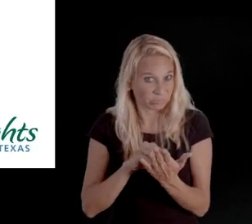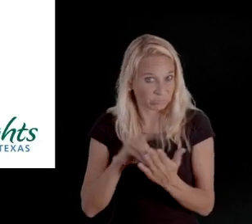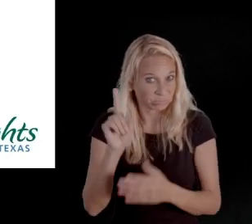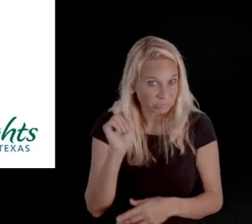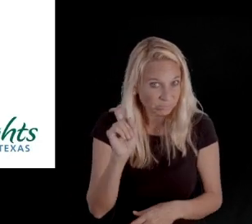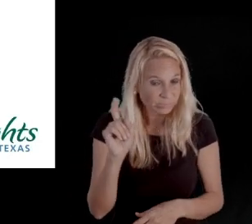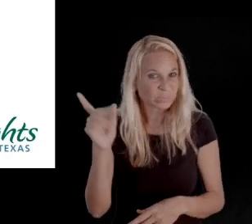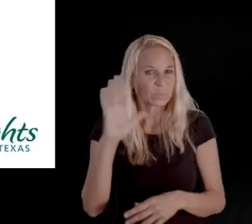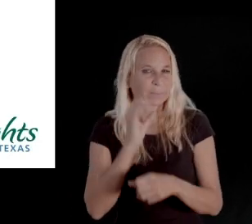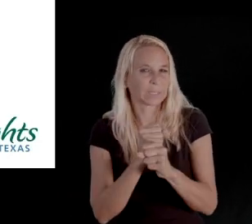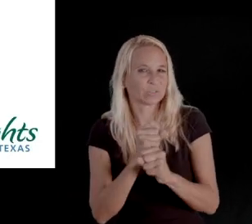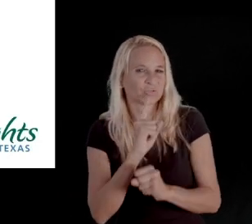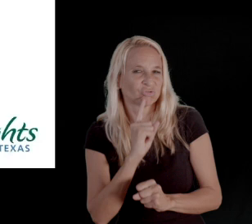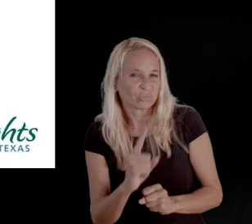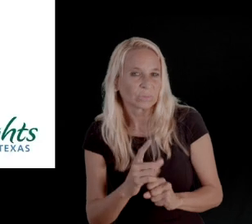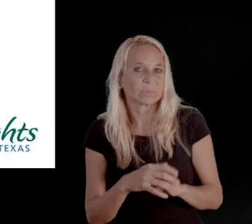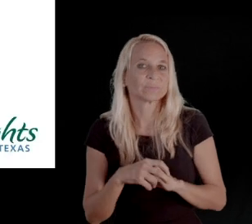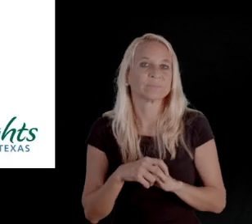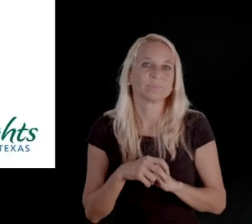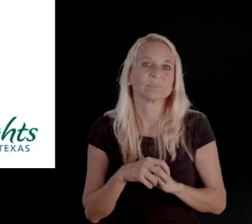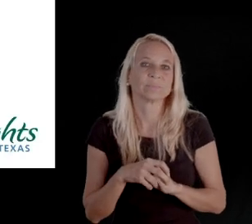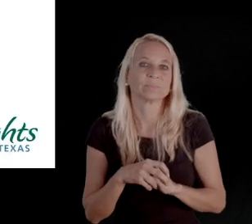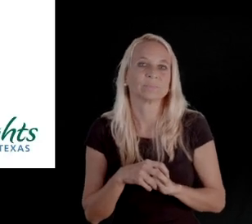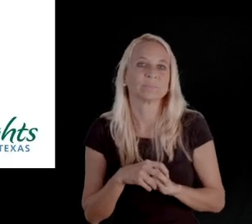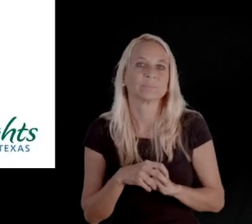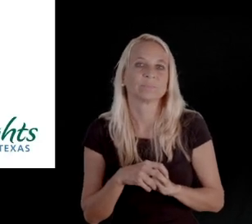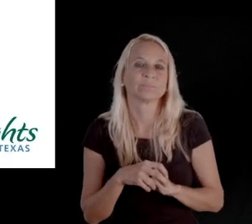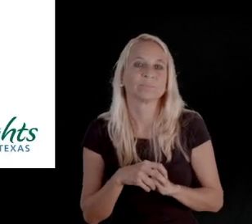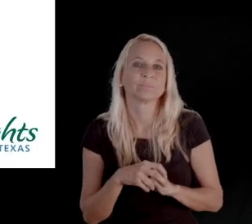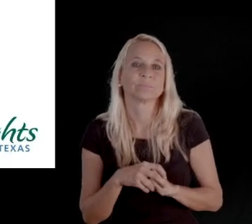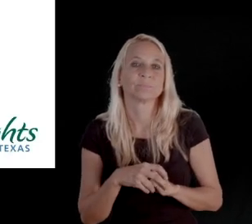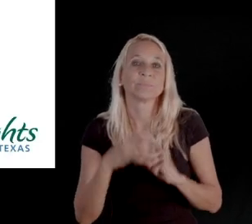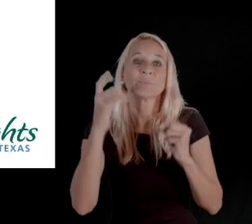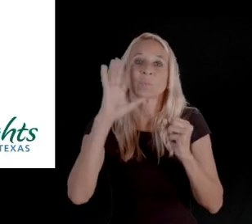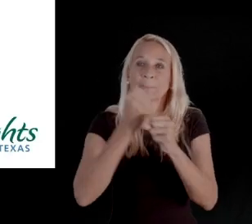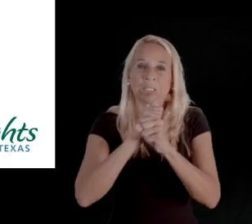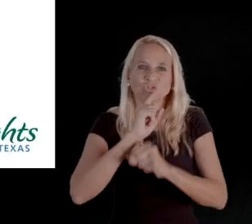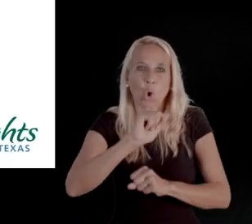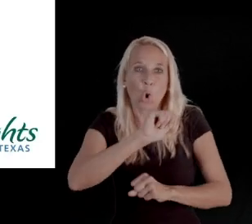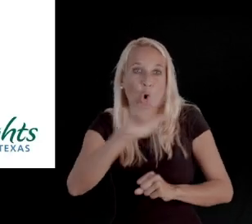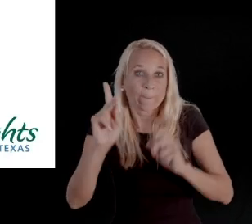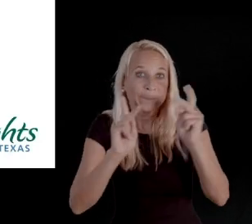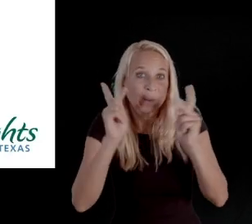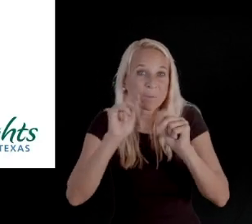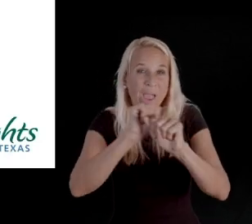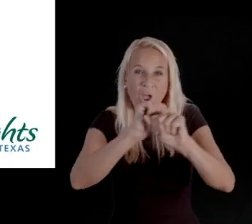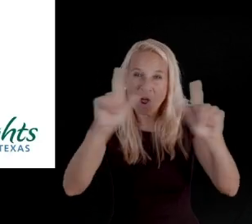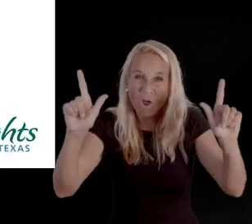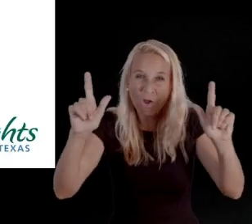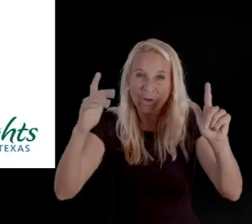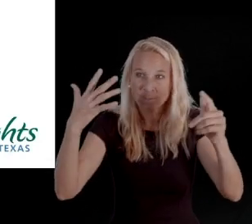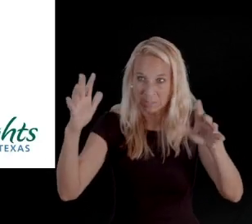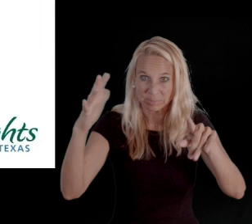And then they'll make sure that people are, everyone that's providing testimony or is there to provide testimony is sworn in.